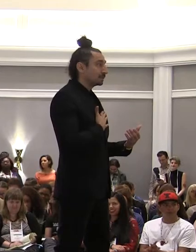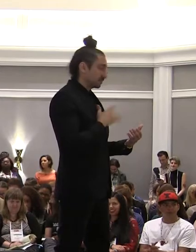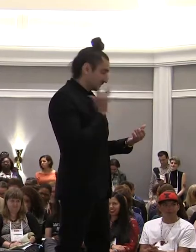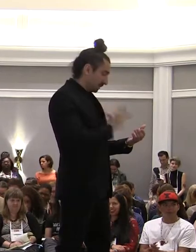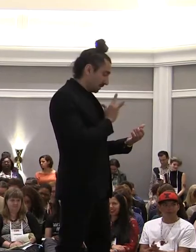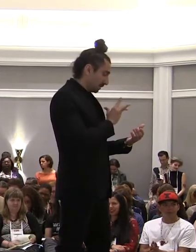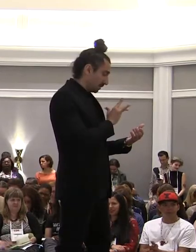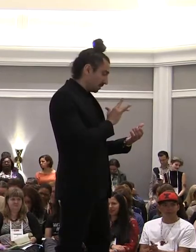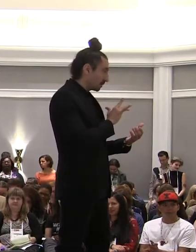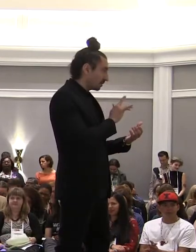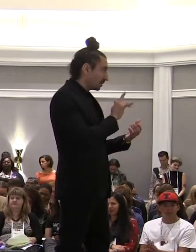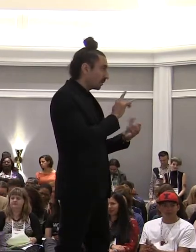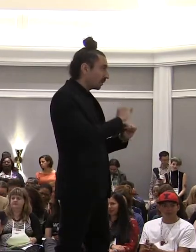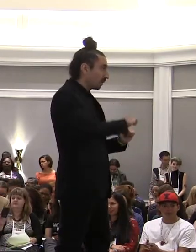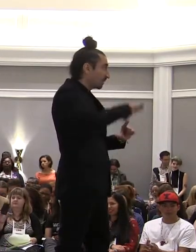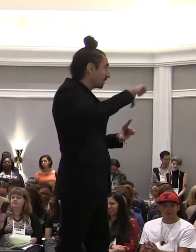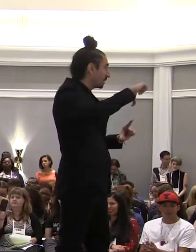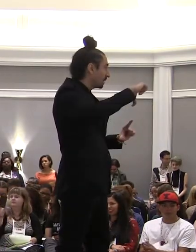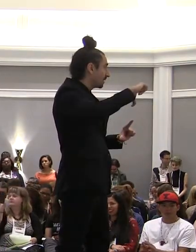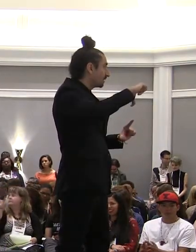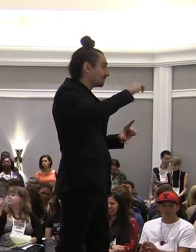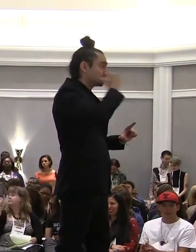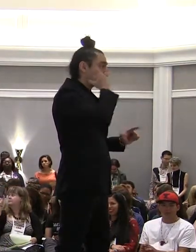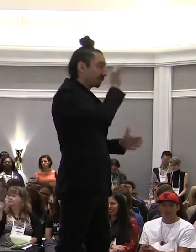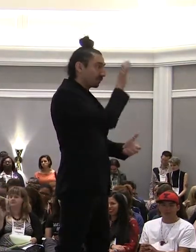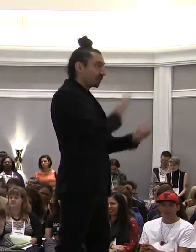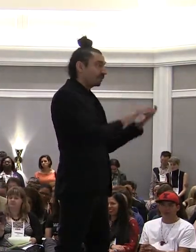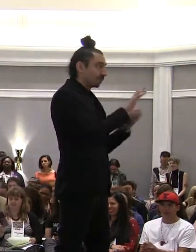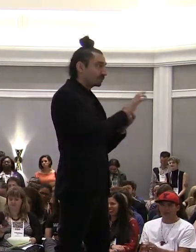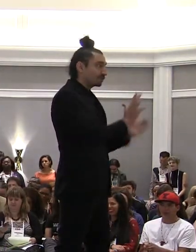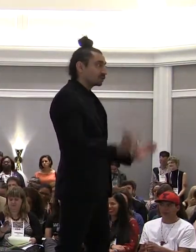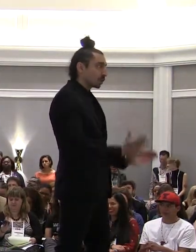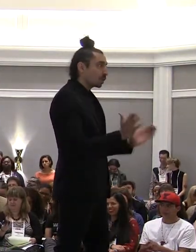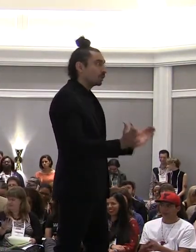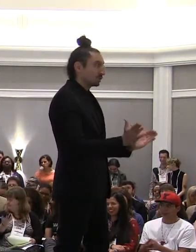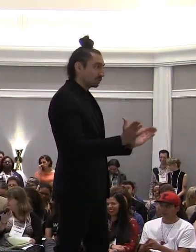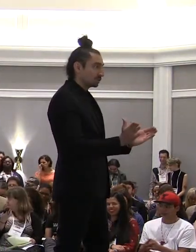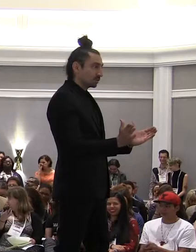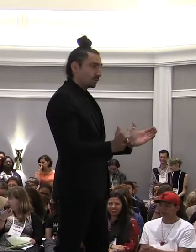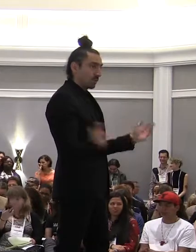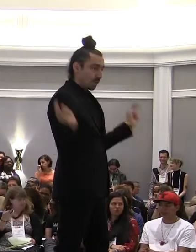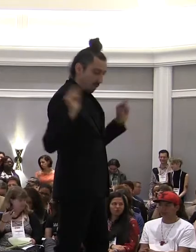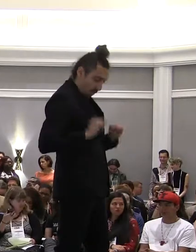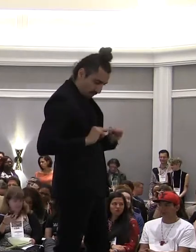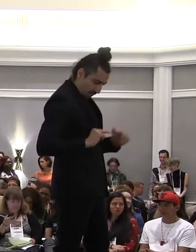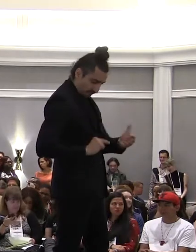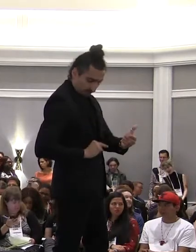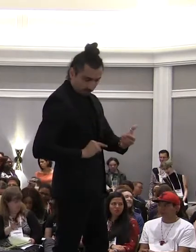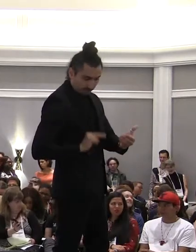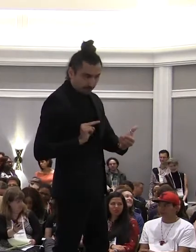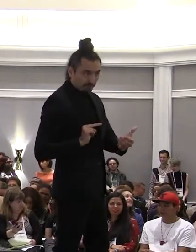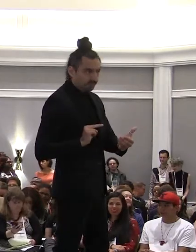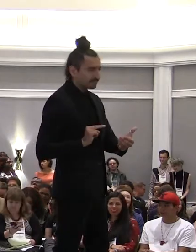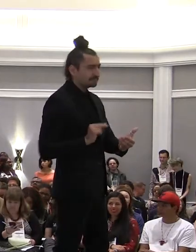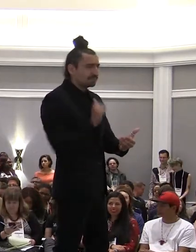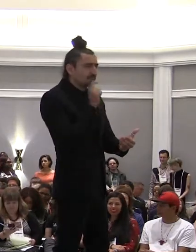If folks look confused, encourage them to look on with you. Okay, everybody open it up. Don't worry about downloading it now.